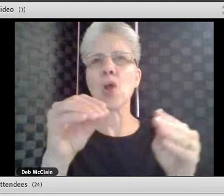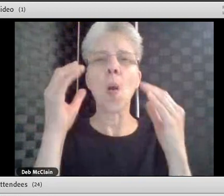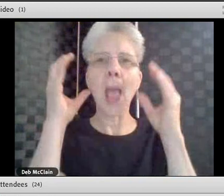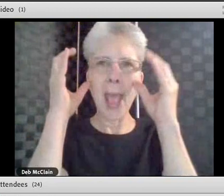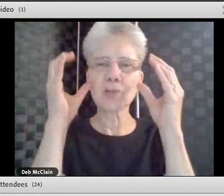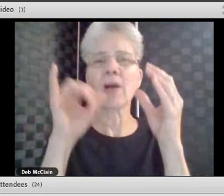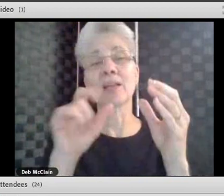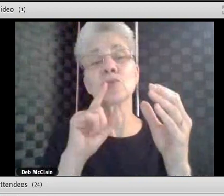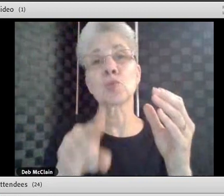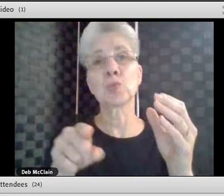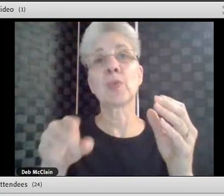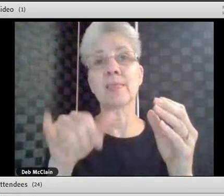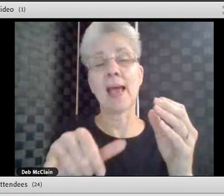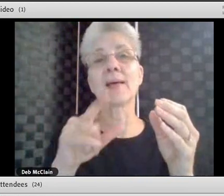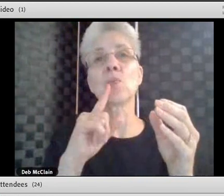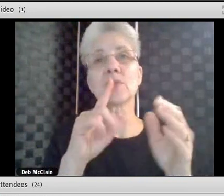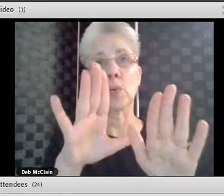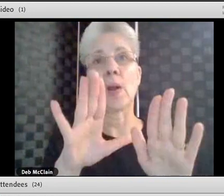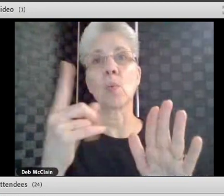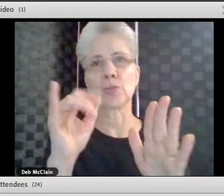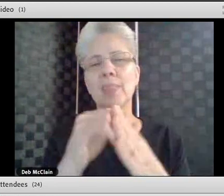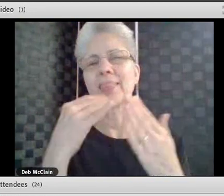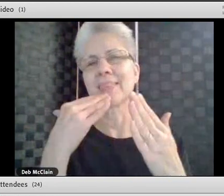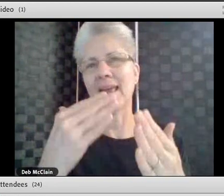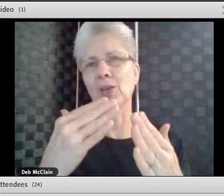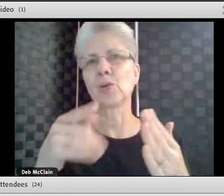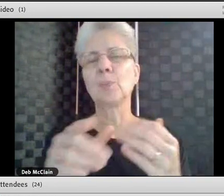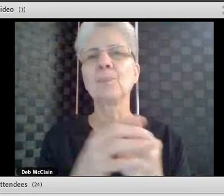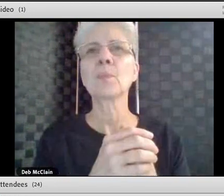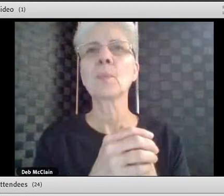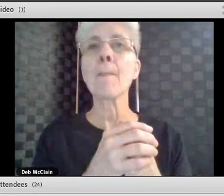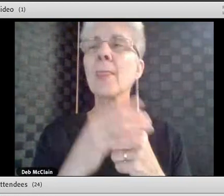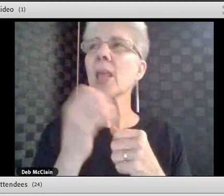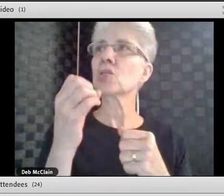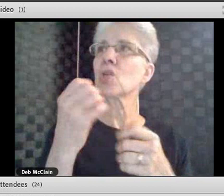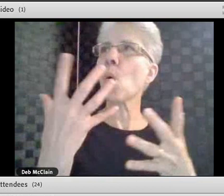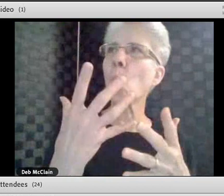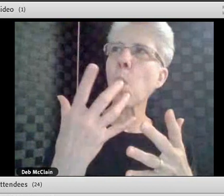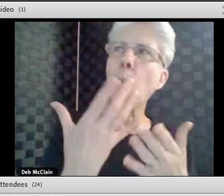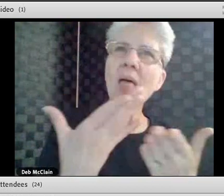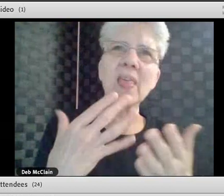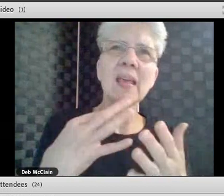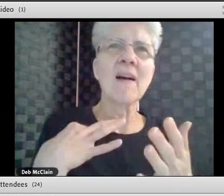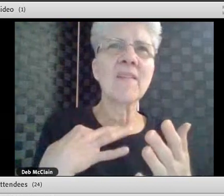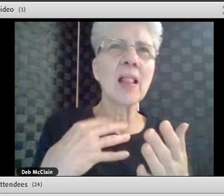than VR as it offers no head tracking," so yeah, that was a great one, too. Thank you, guys.